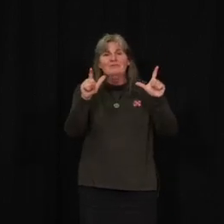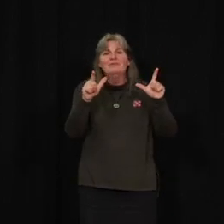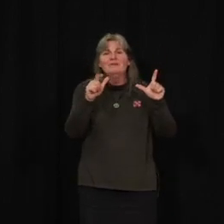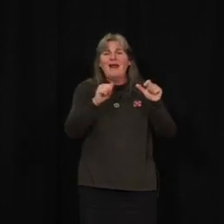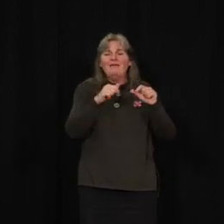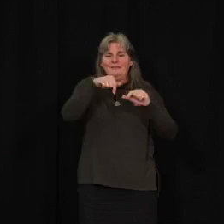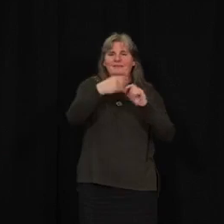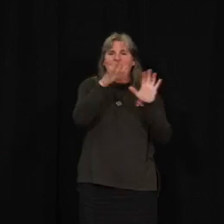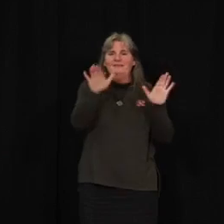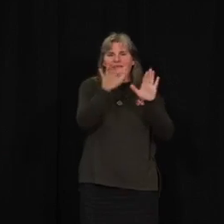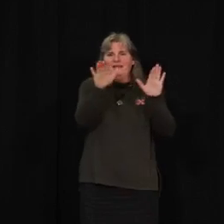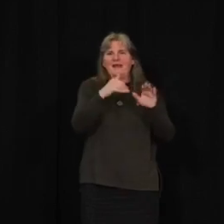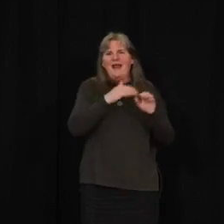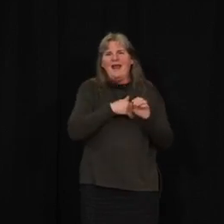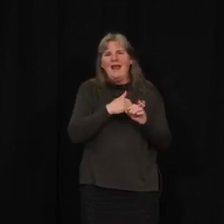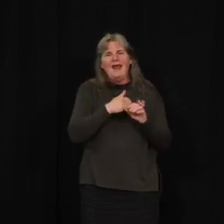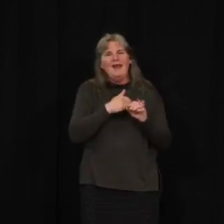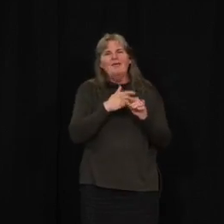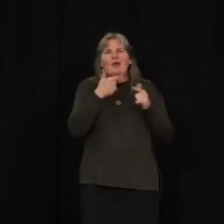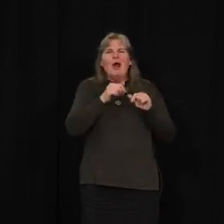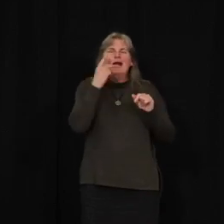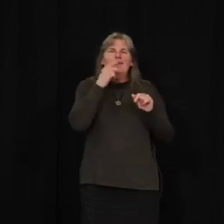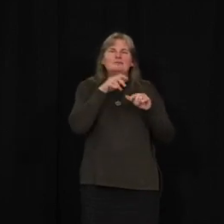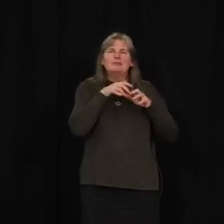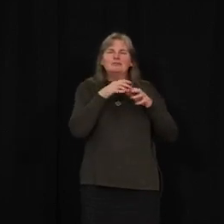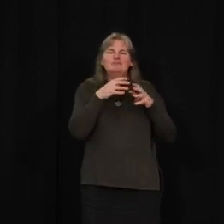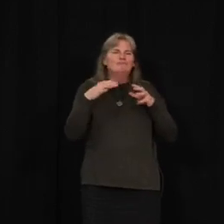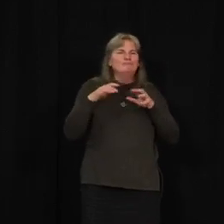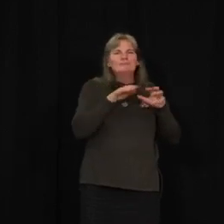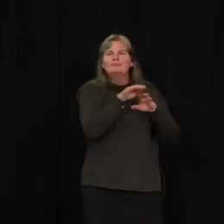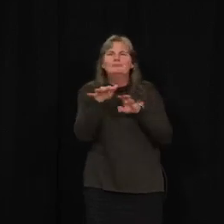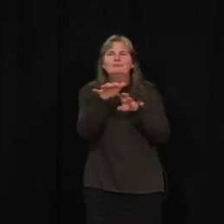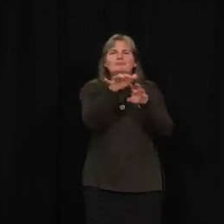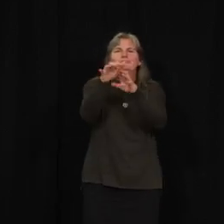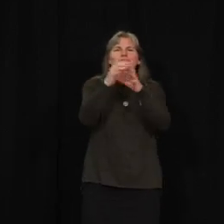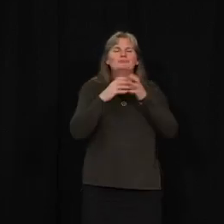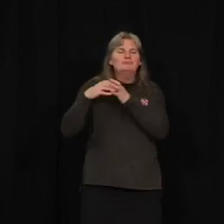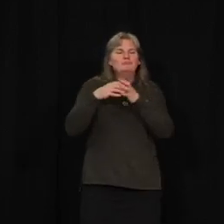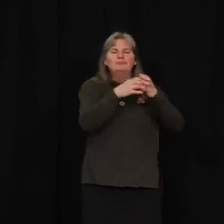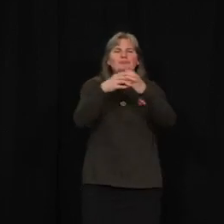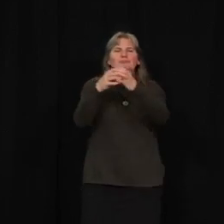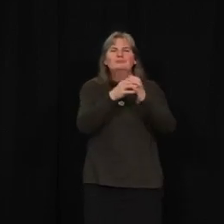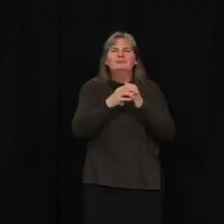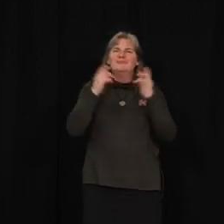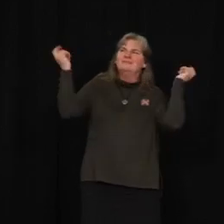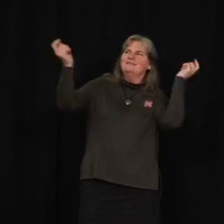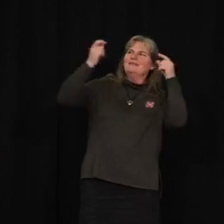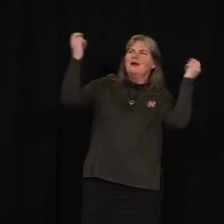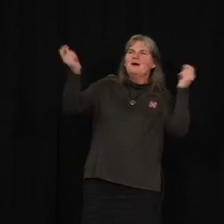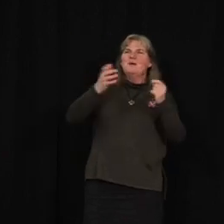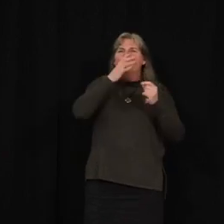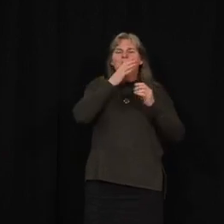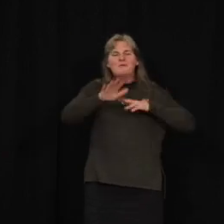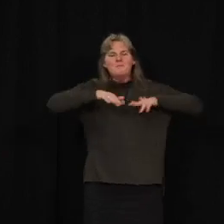see the hundreds of people who usually gather to support their mothers by walking and running o raise money for breast health